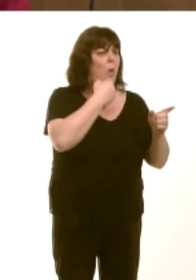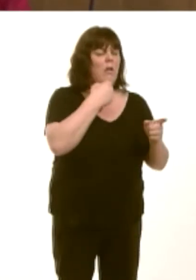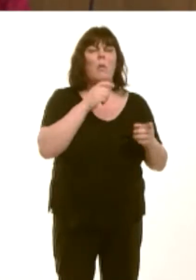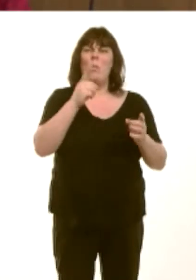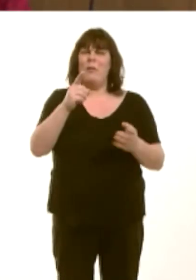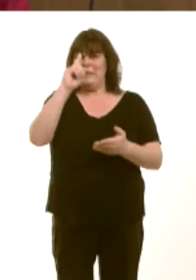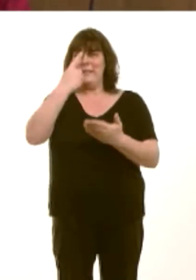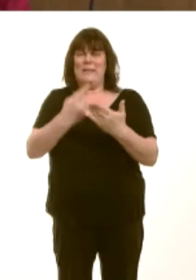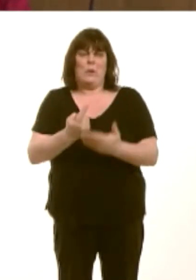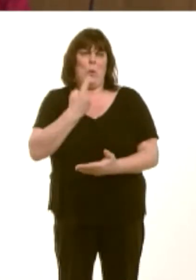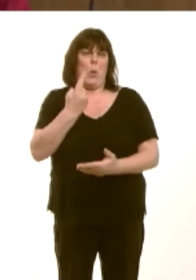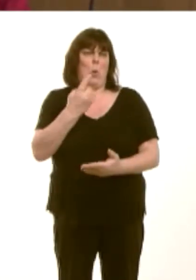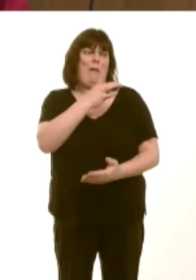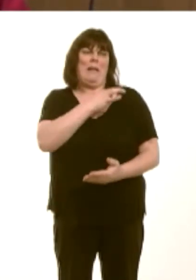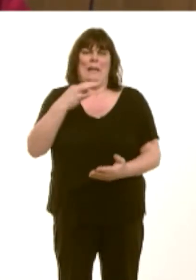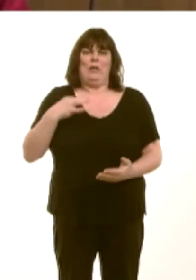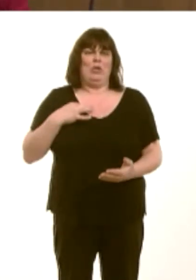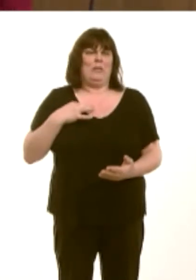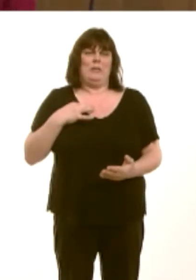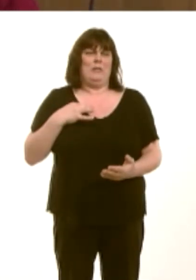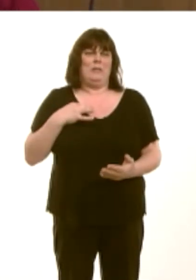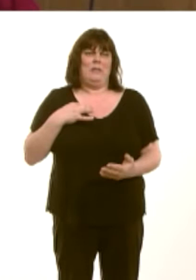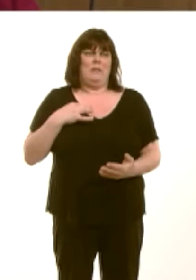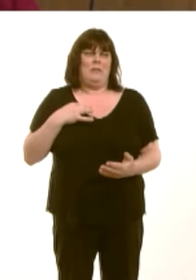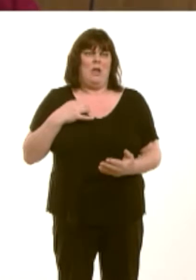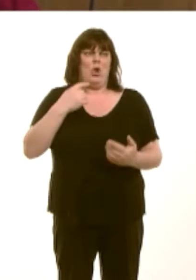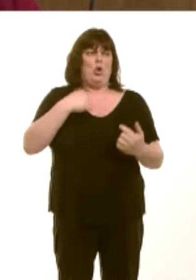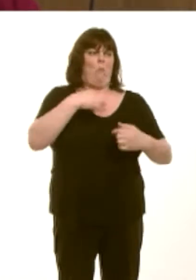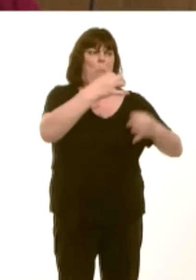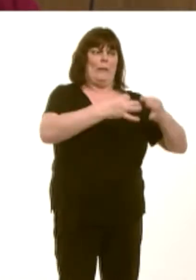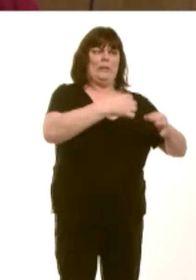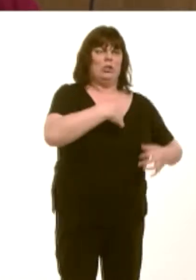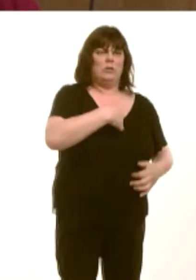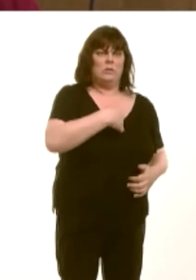IPFR requests are dealt with by clinicians. Theyíre not dealt with by politicians.